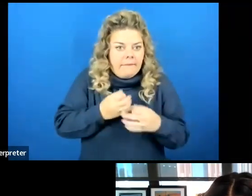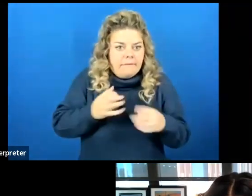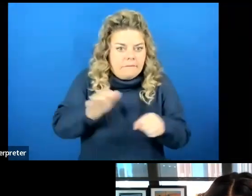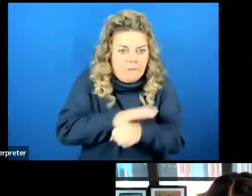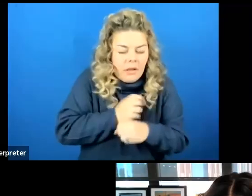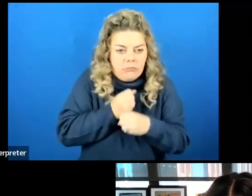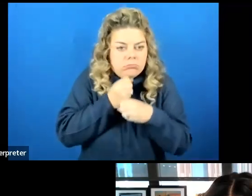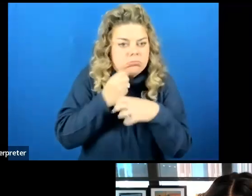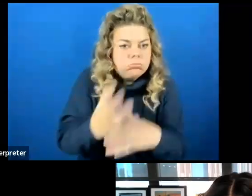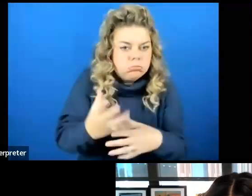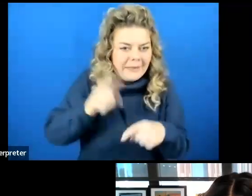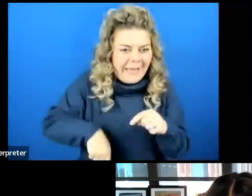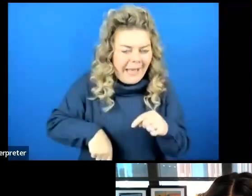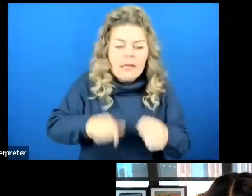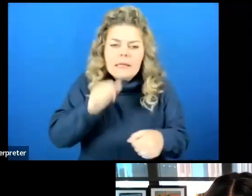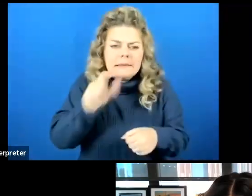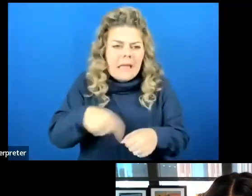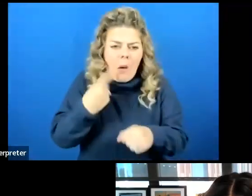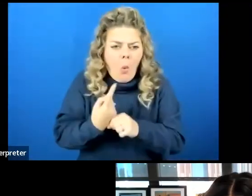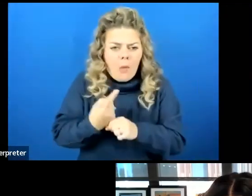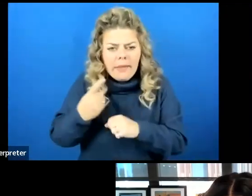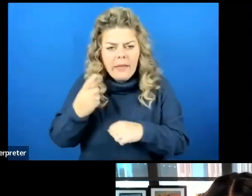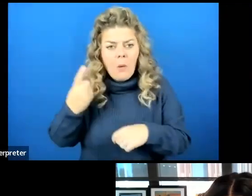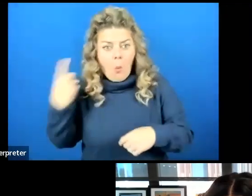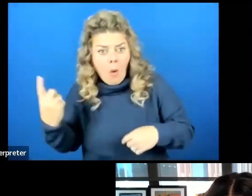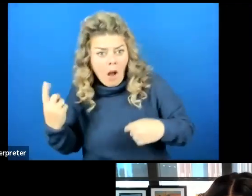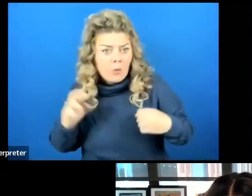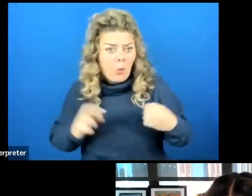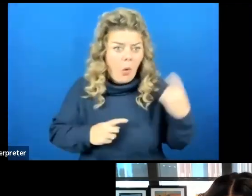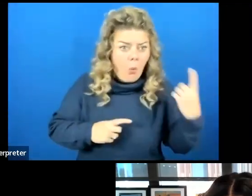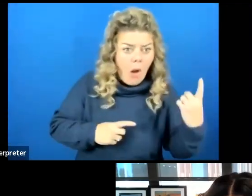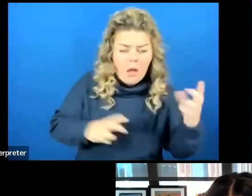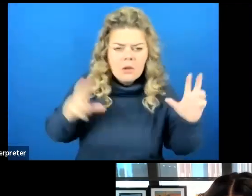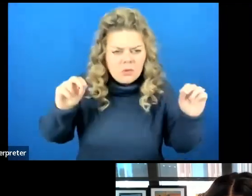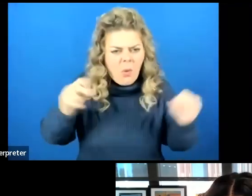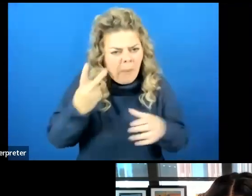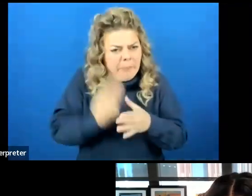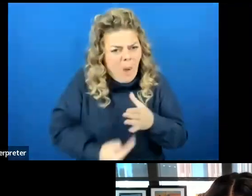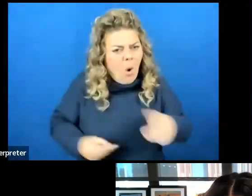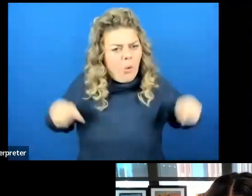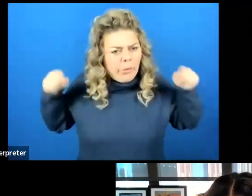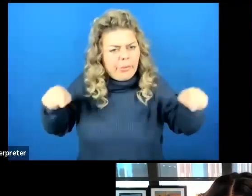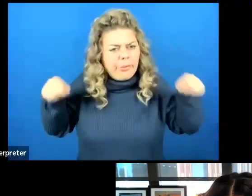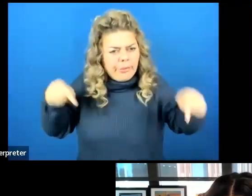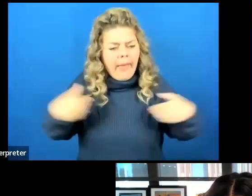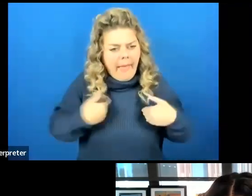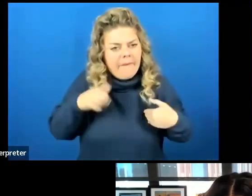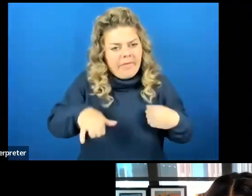It's not just a phenomenon of one side, it's a phenomenon of our current national zeitgeist.